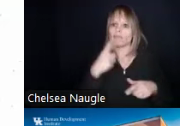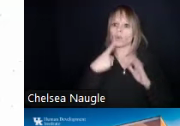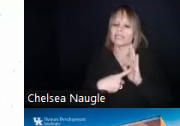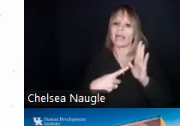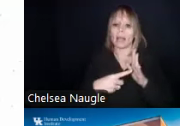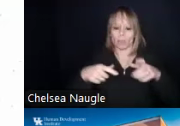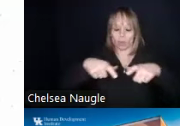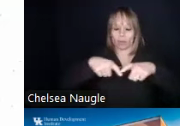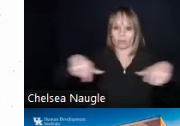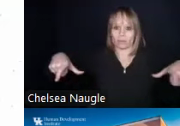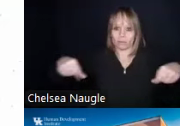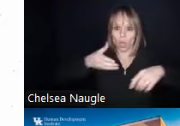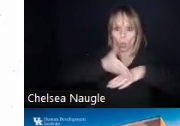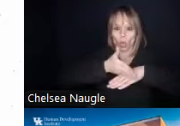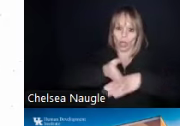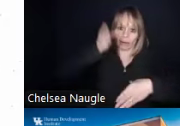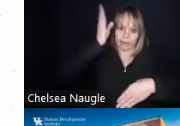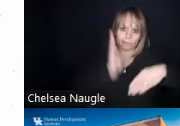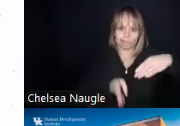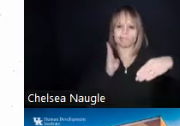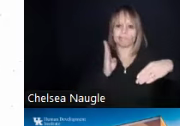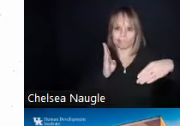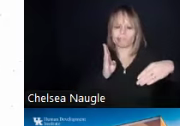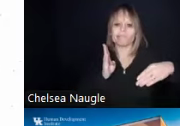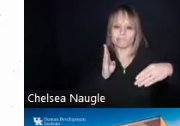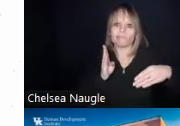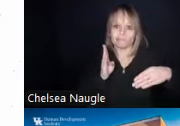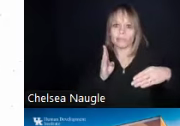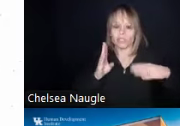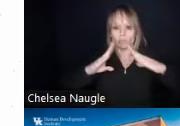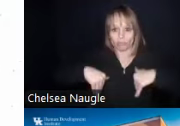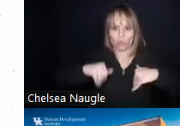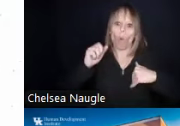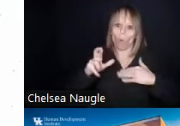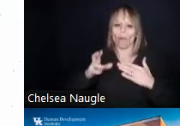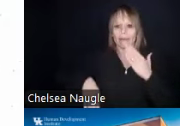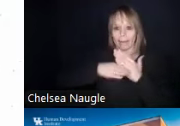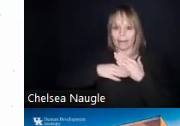overcome, you know, the reticence to hit a board hard with your hands to or kick it to break it. Uh, another one is